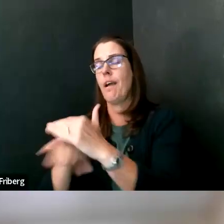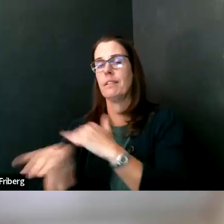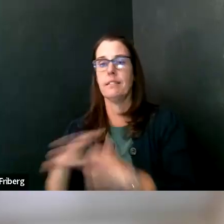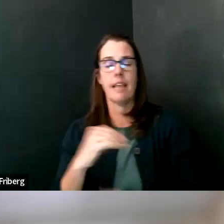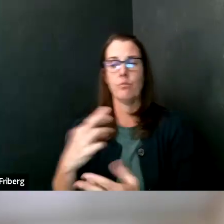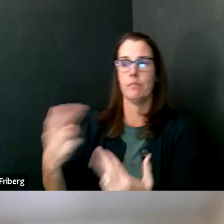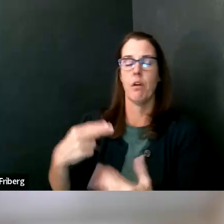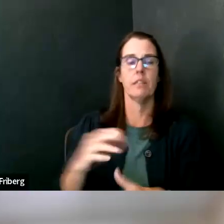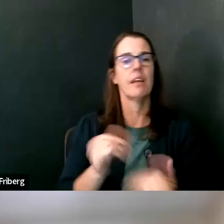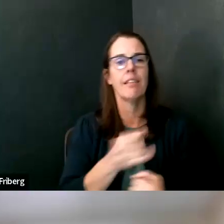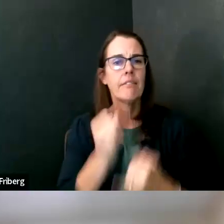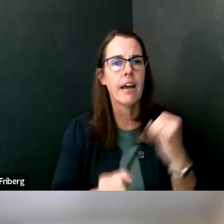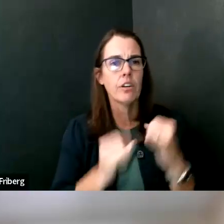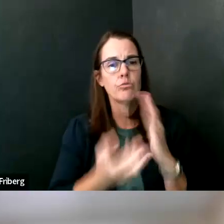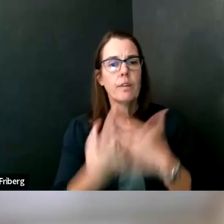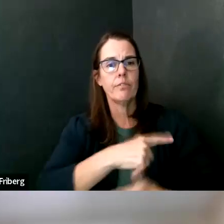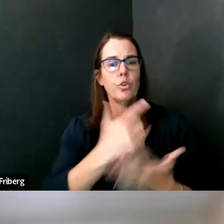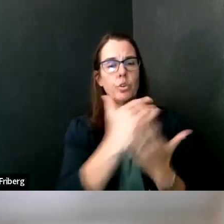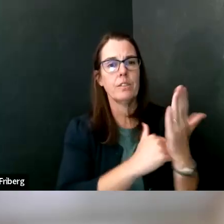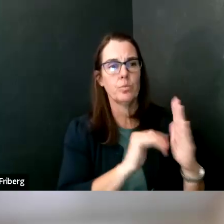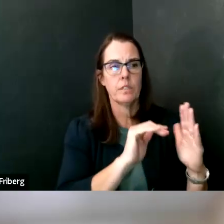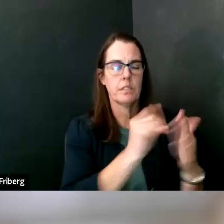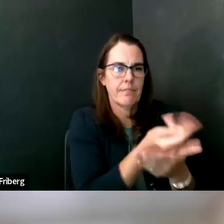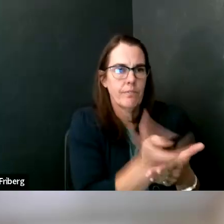review list was narrowed. The board voted against recommending upper payment limits and the annual